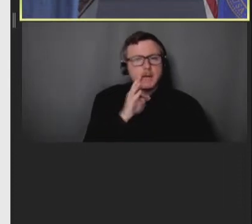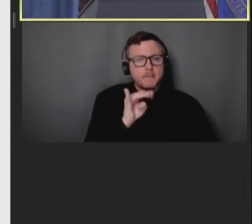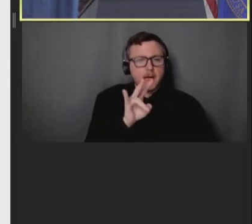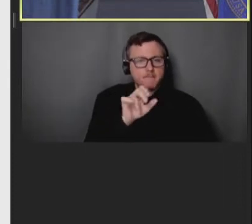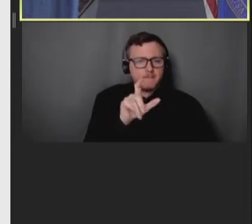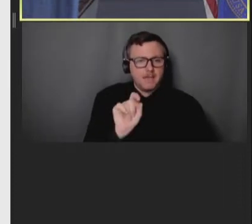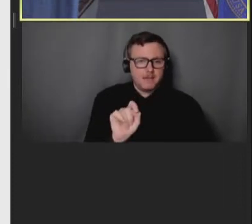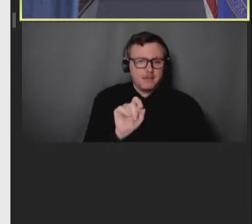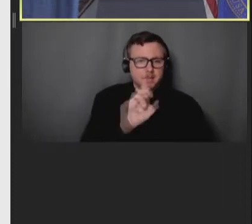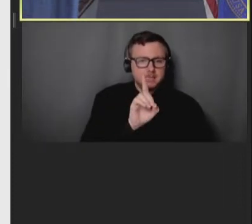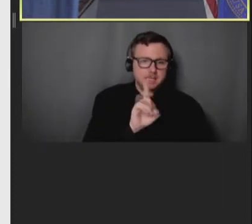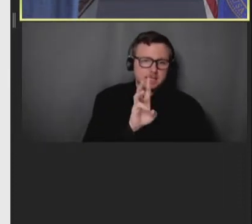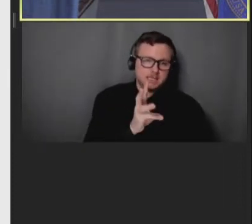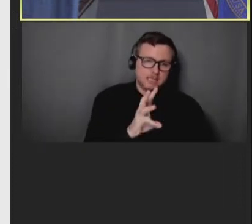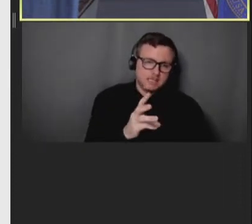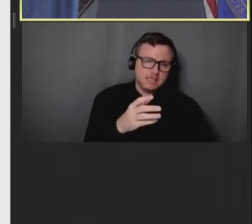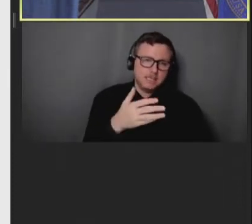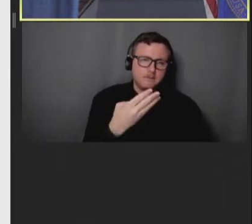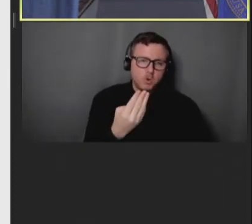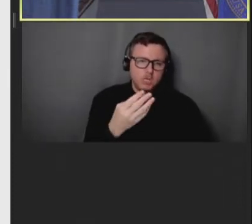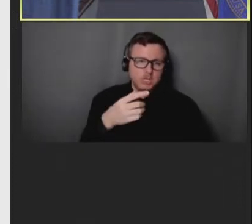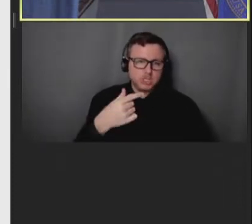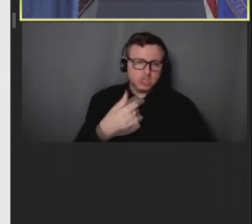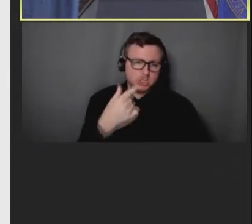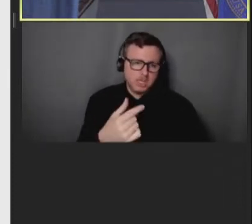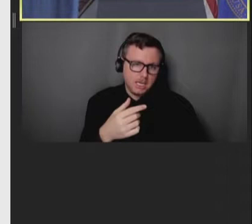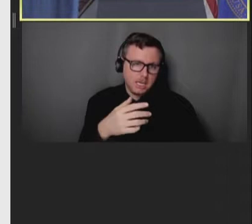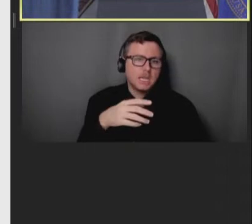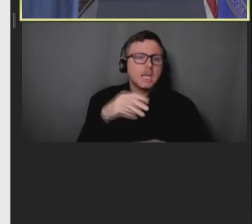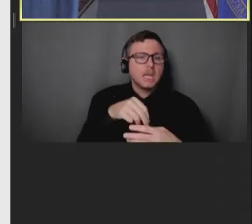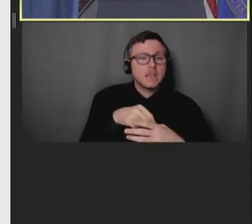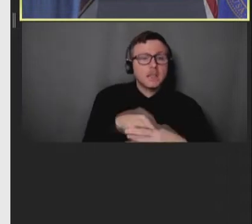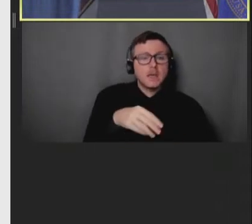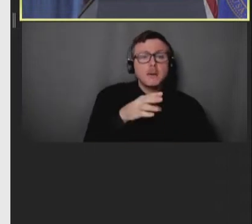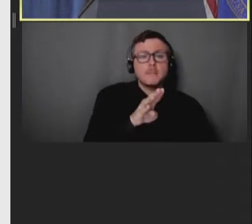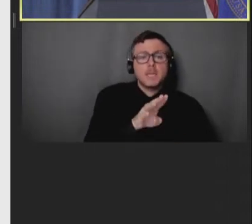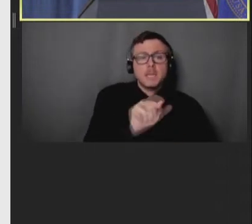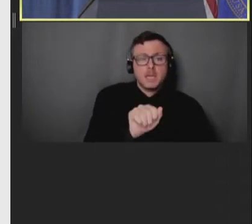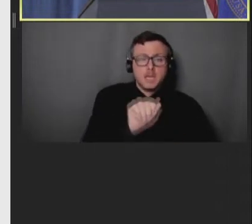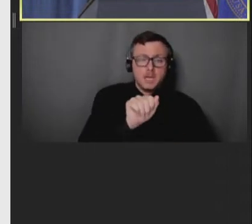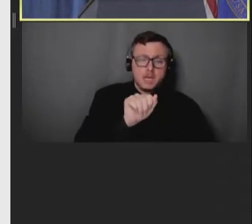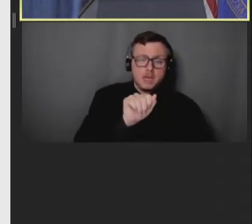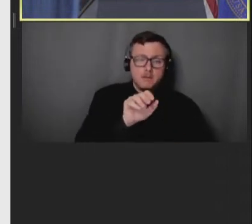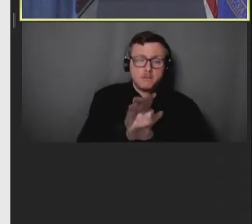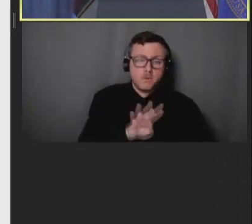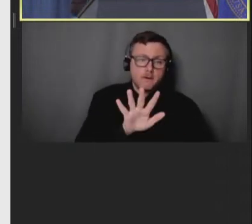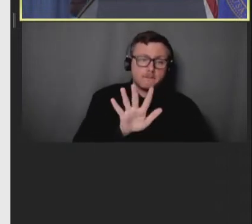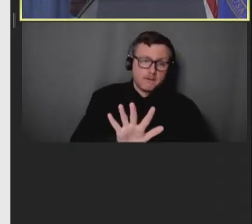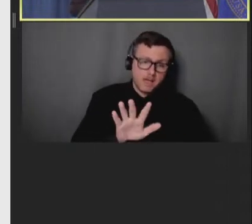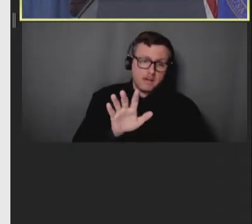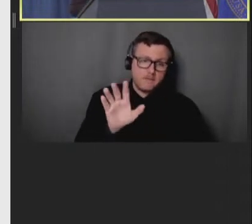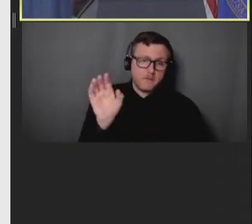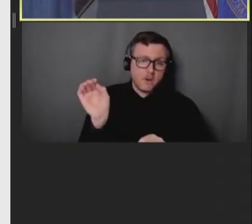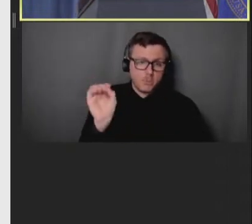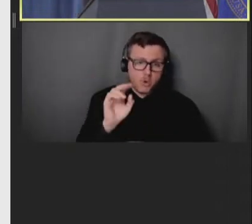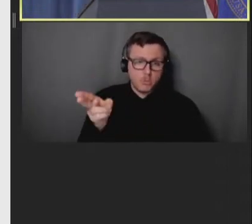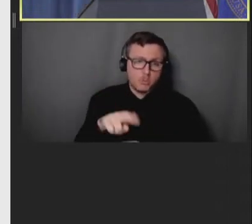we're moving into assessing mucosal immunity. So, with that, I'll leave it at questions. Robert Hopkins: